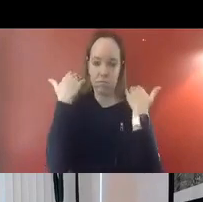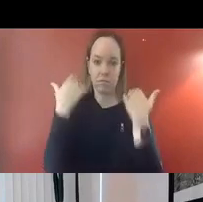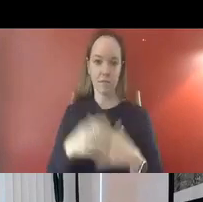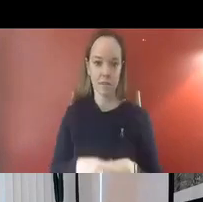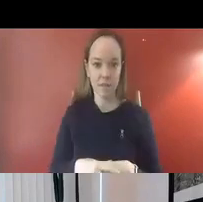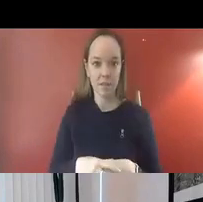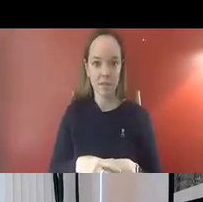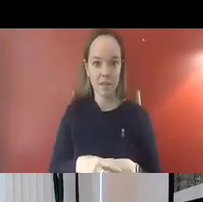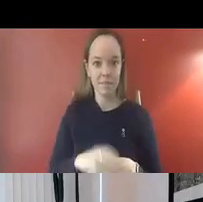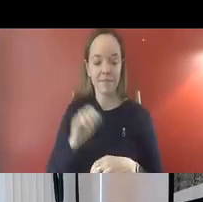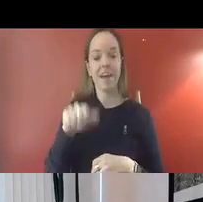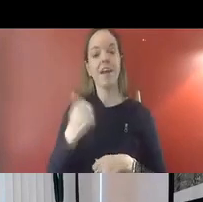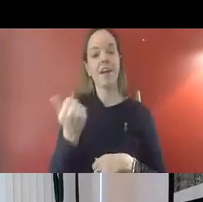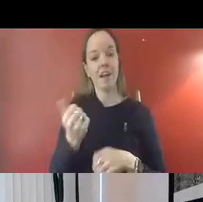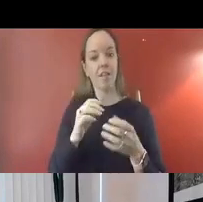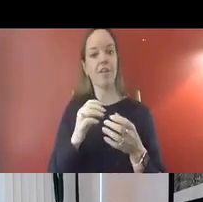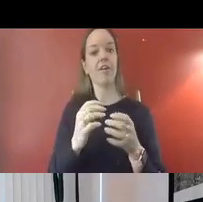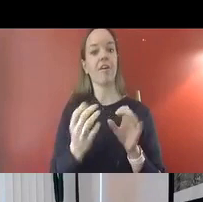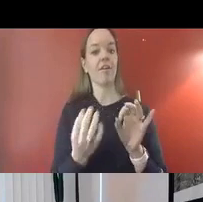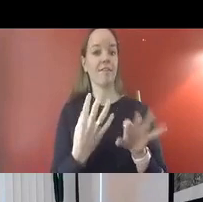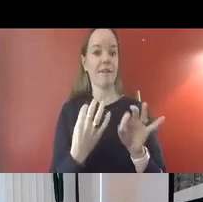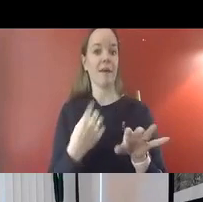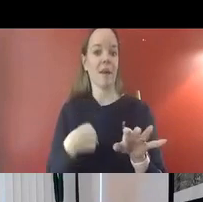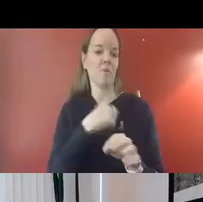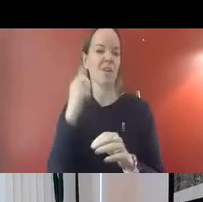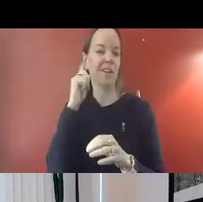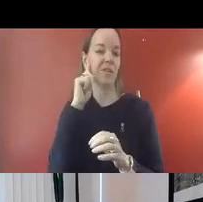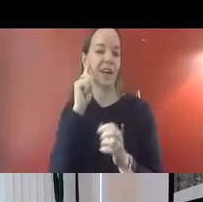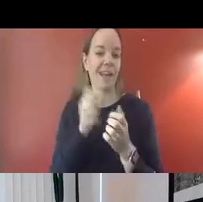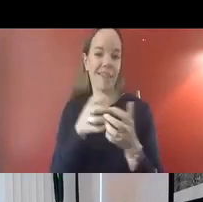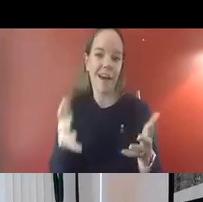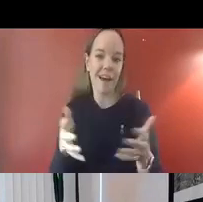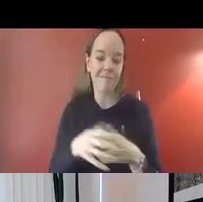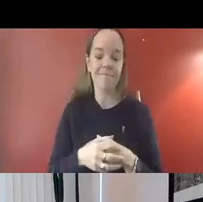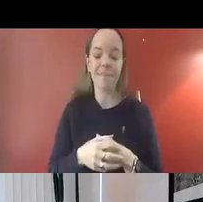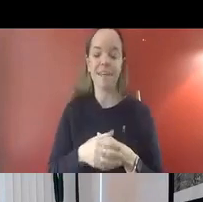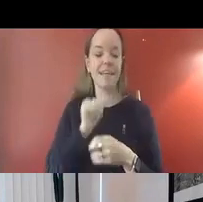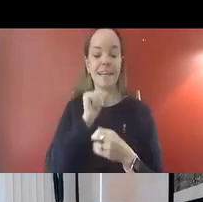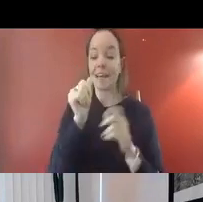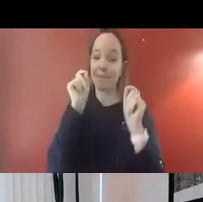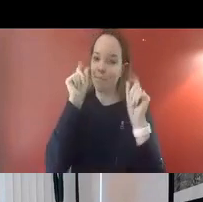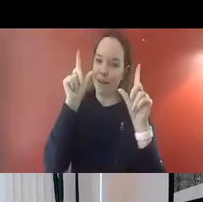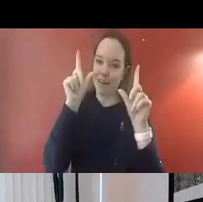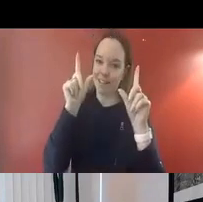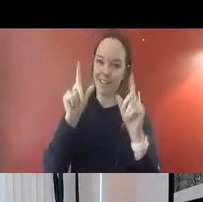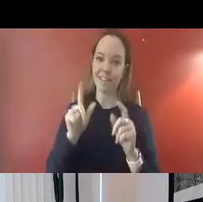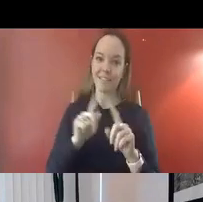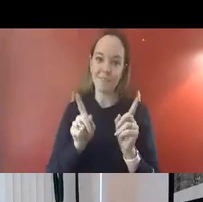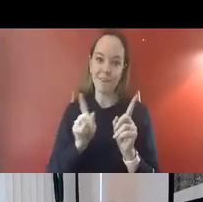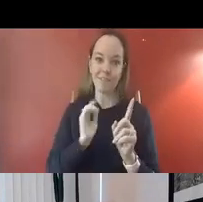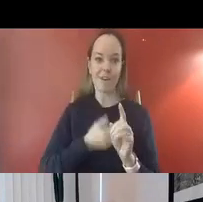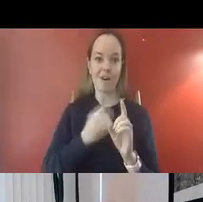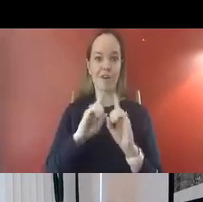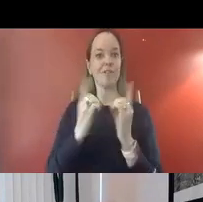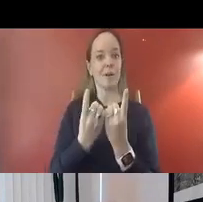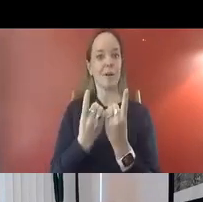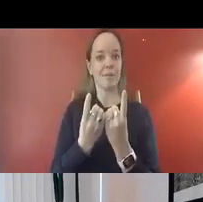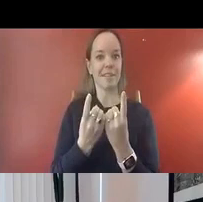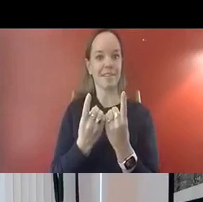hearing a lot of, and again it's not overwhelming. Another thing that we're surprising, but it's something that I hearing a lot of, and again it's not think you know as a department we do surprising, but it's something that I have some responsibility for, think you know as a department we do